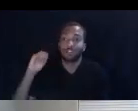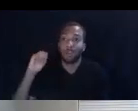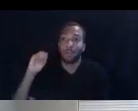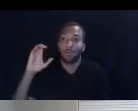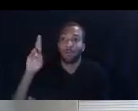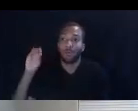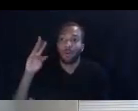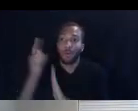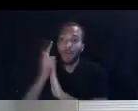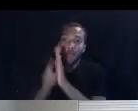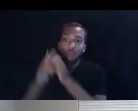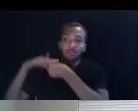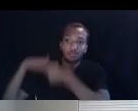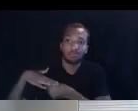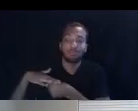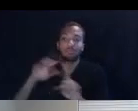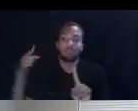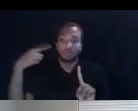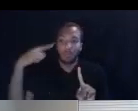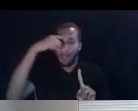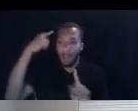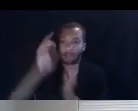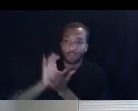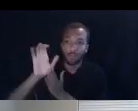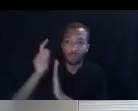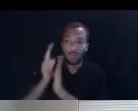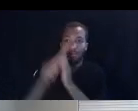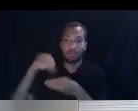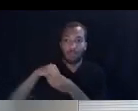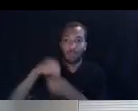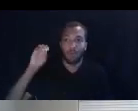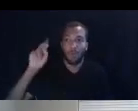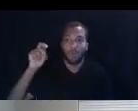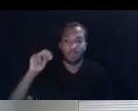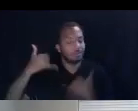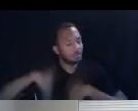including the Black Exclusion Laws in Oregon, that continue to impact Black folks today.